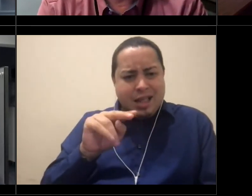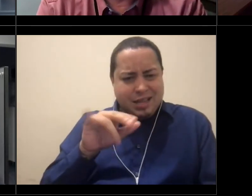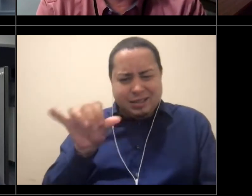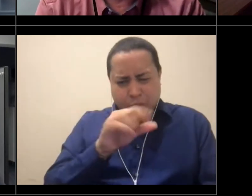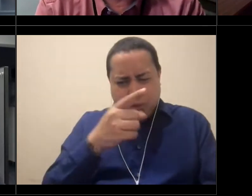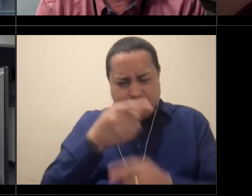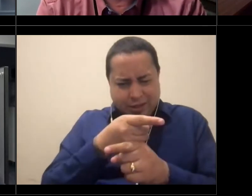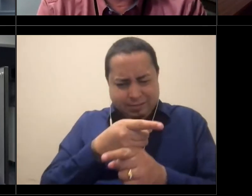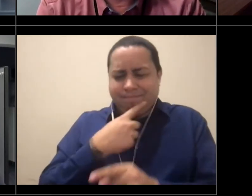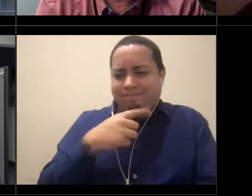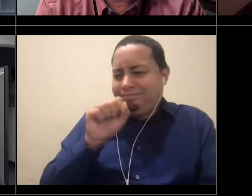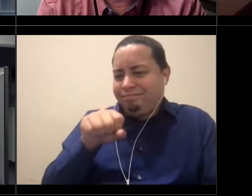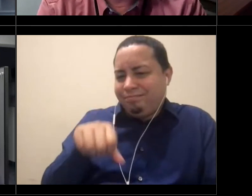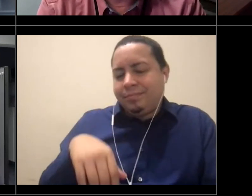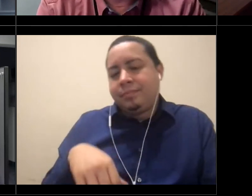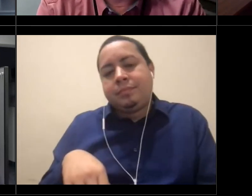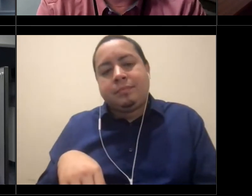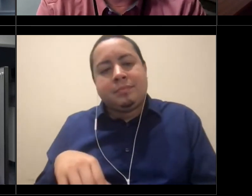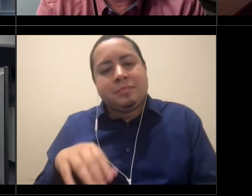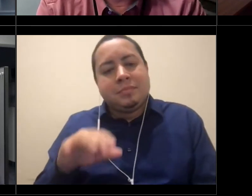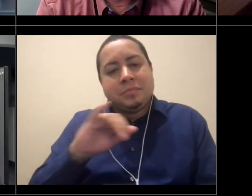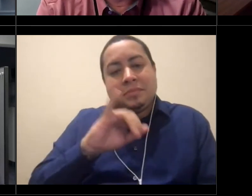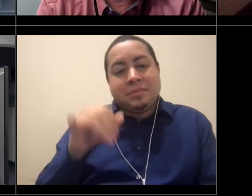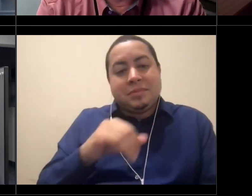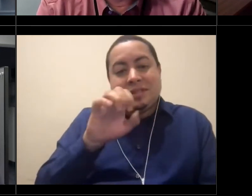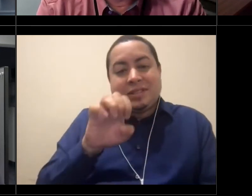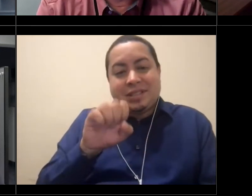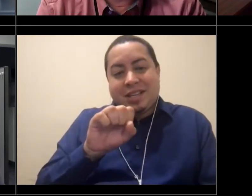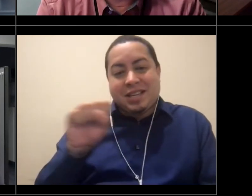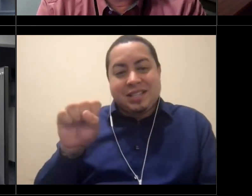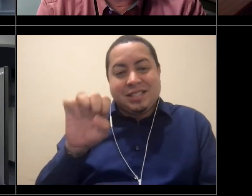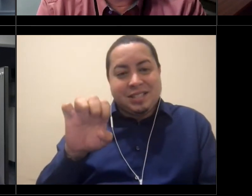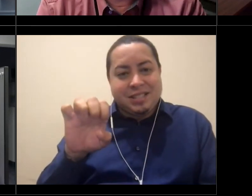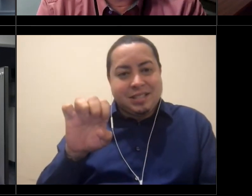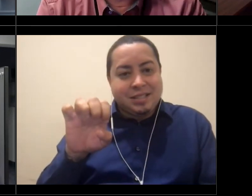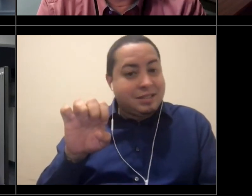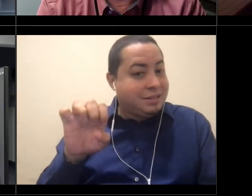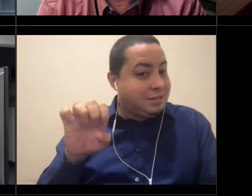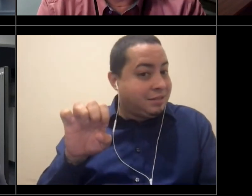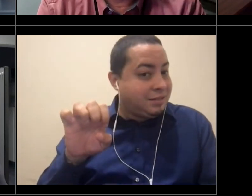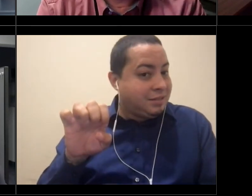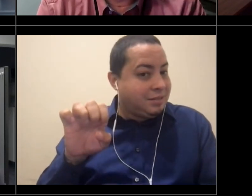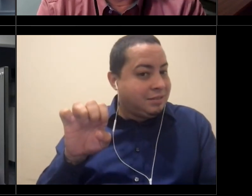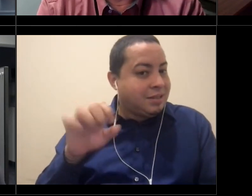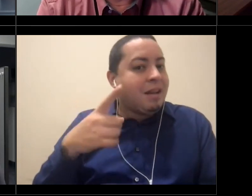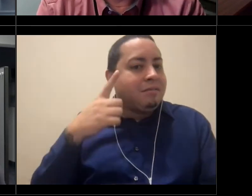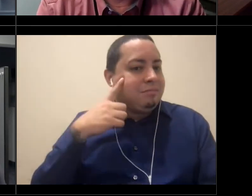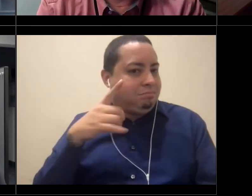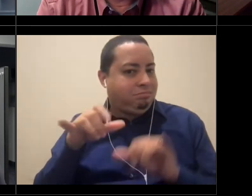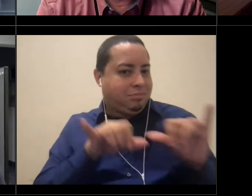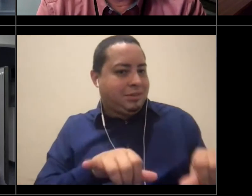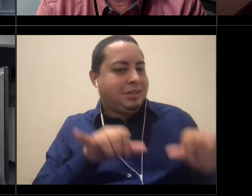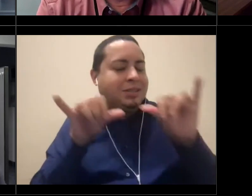So, and Jesse, I don't Okay, so actually I'm a computer...